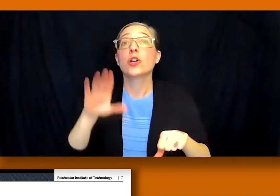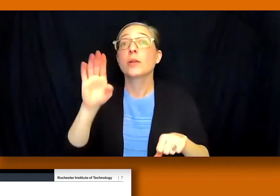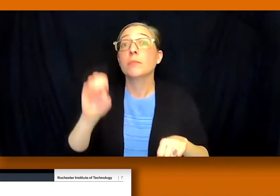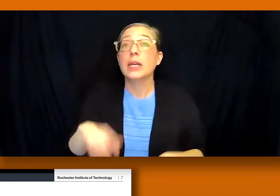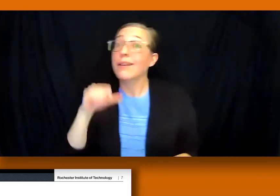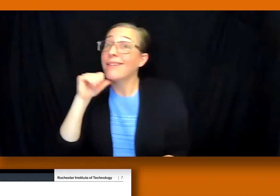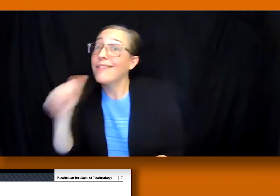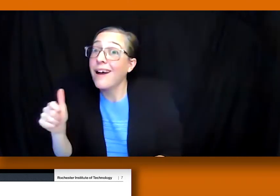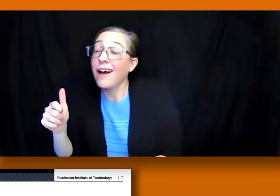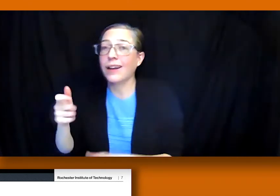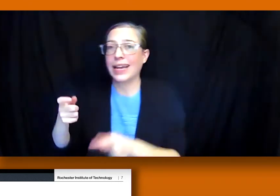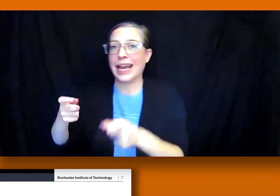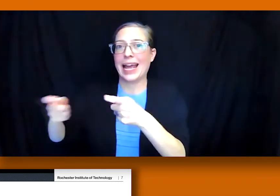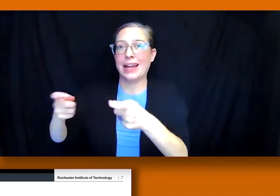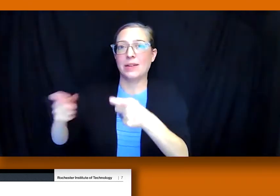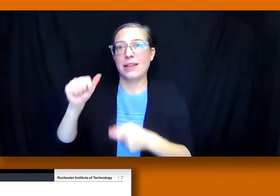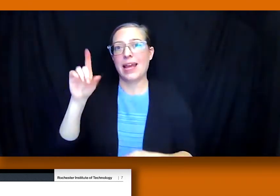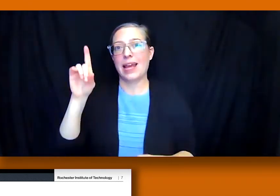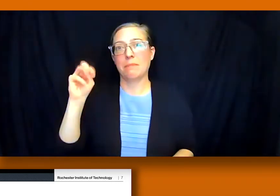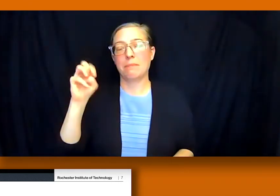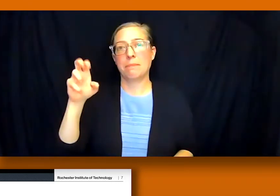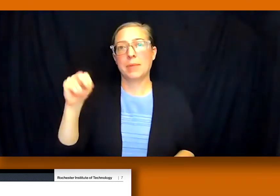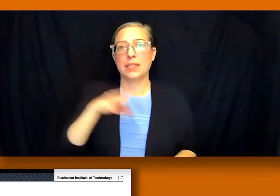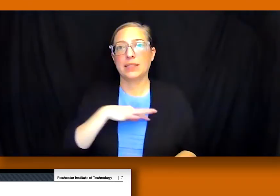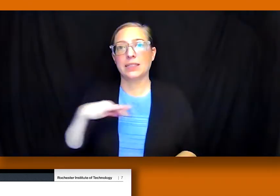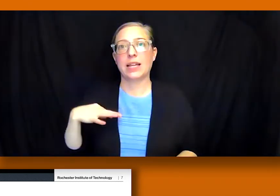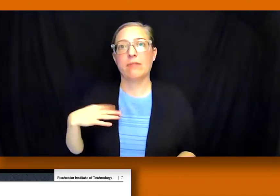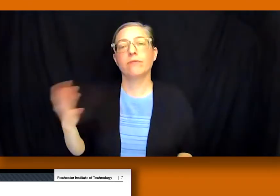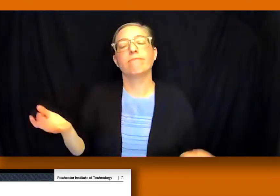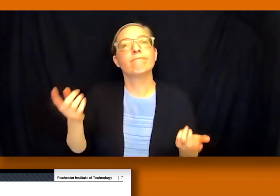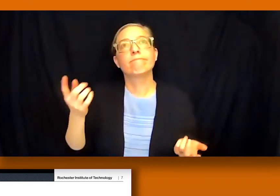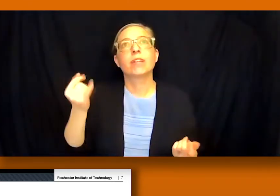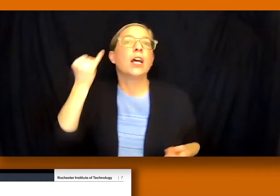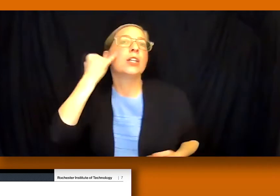such as if you plan to hire a coordinator for a program,